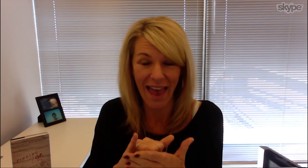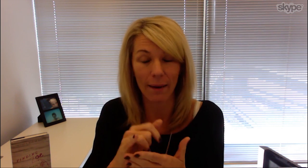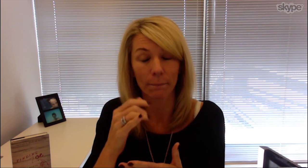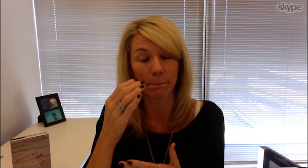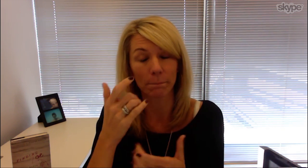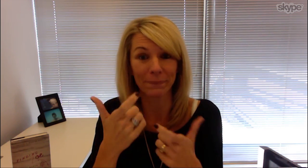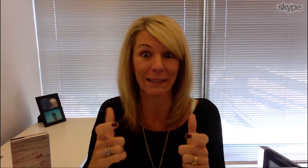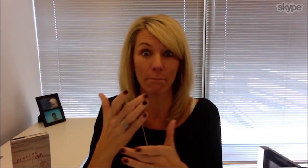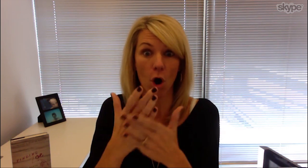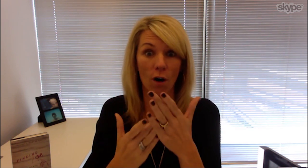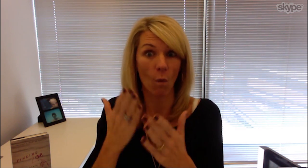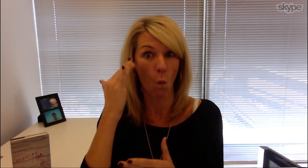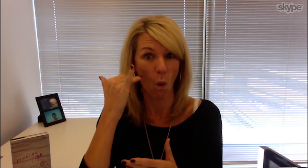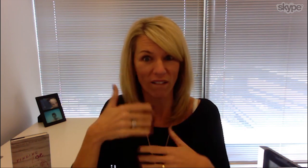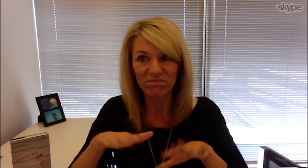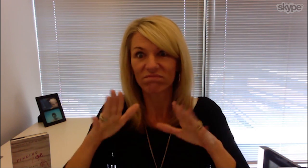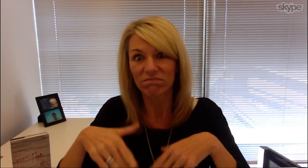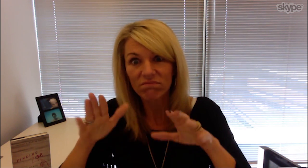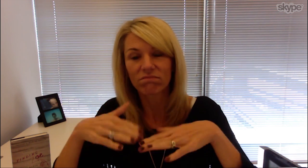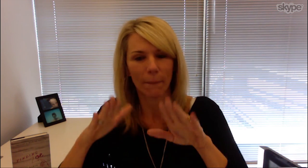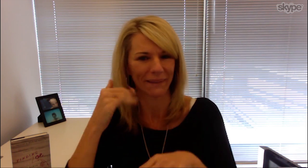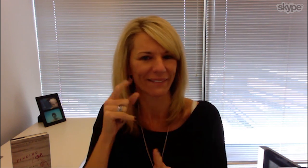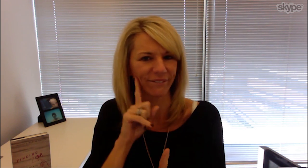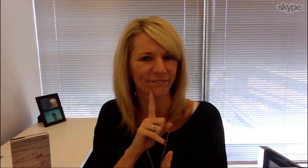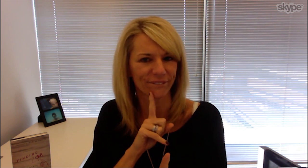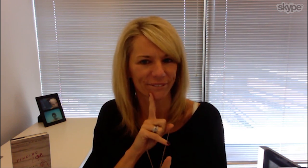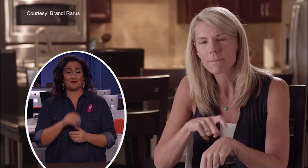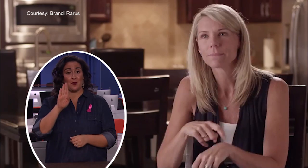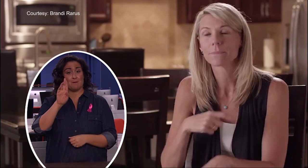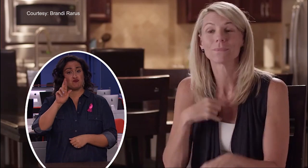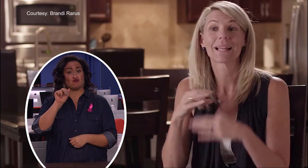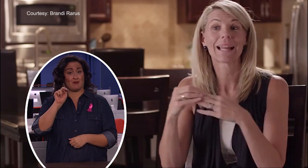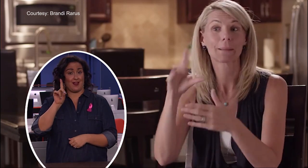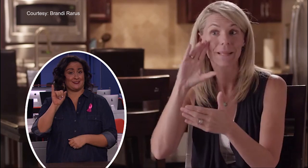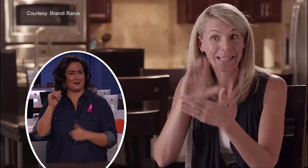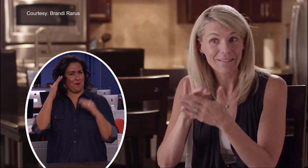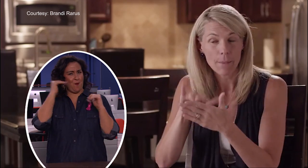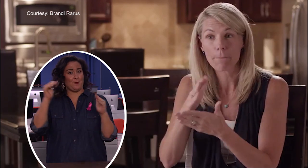of the reason she kept being put back into the system was because she was deaf.”